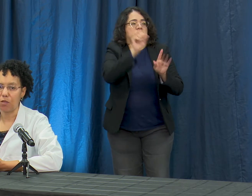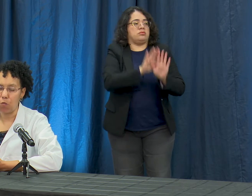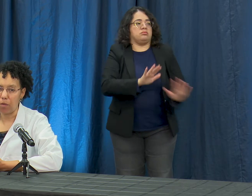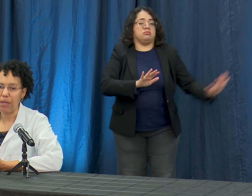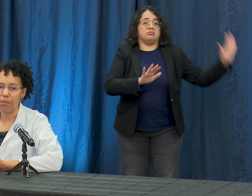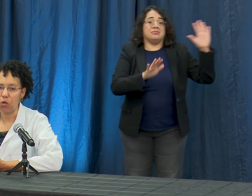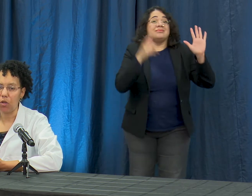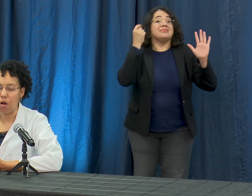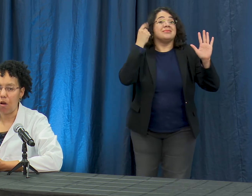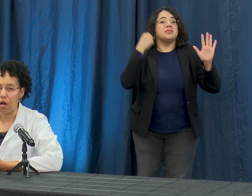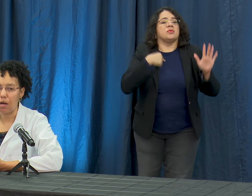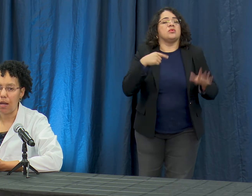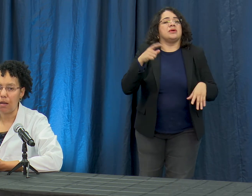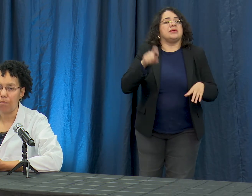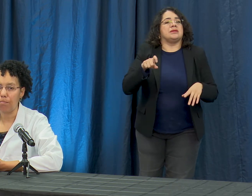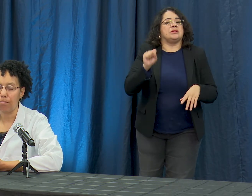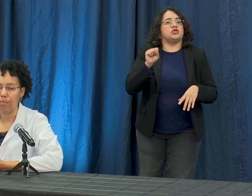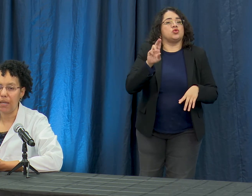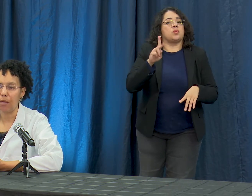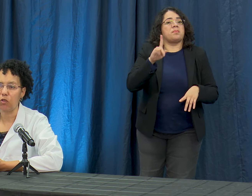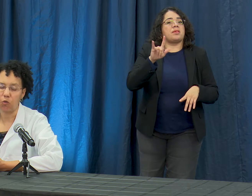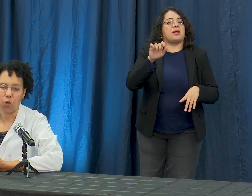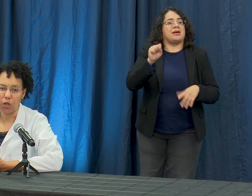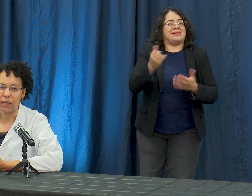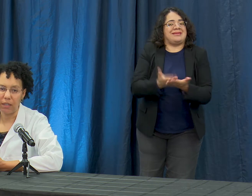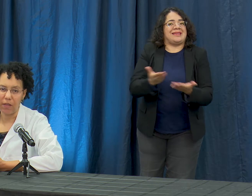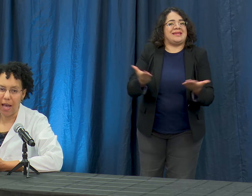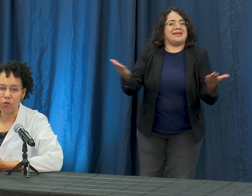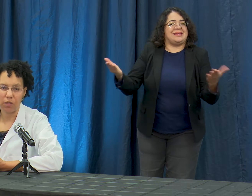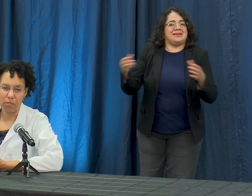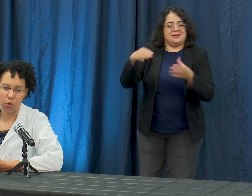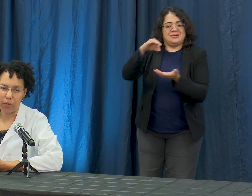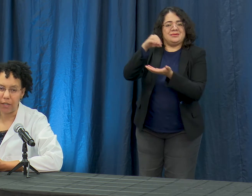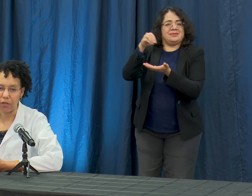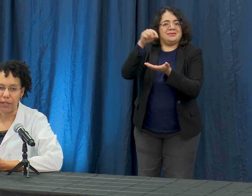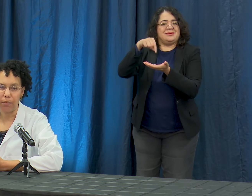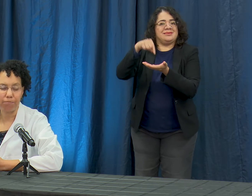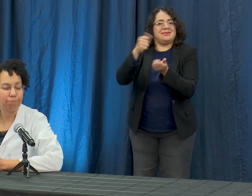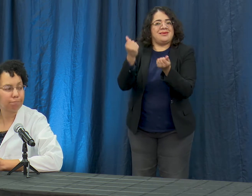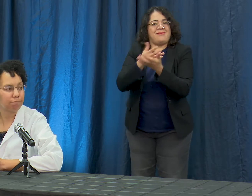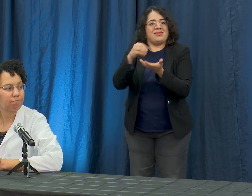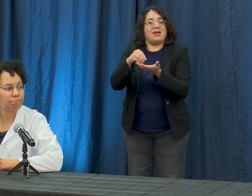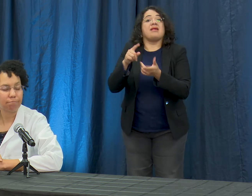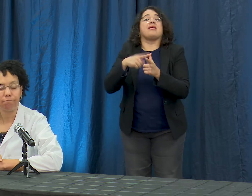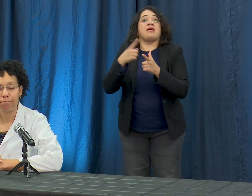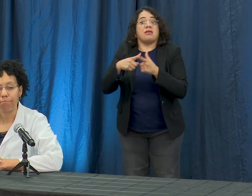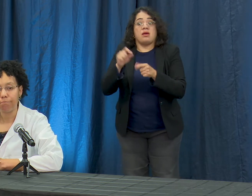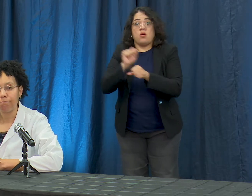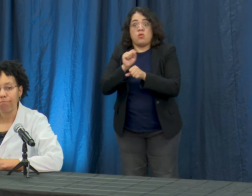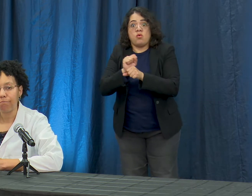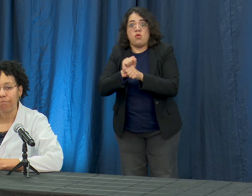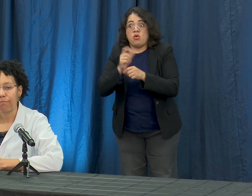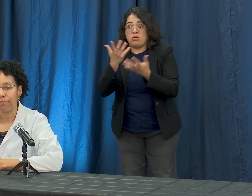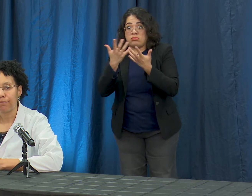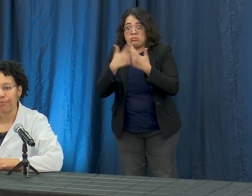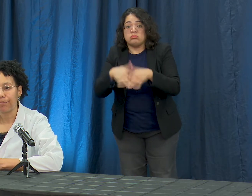as more people are being able to work and leave the house more regularly. All